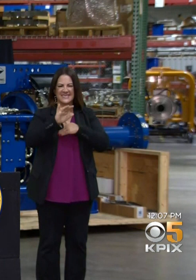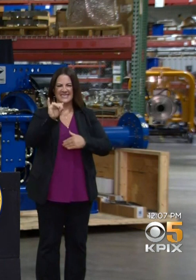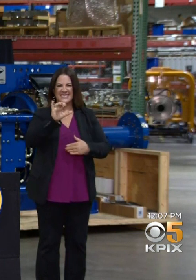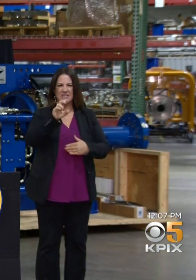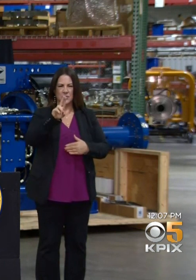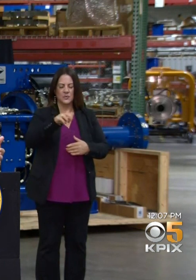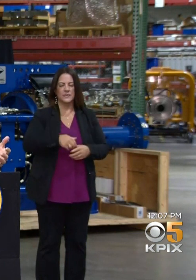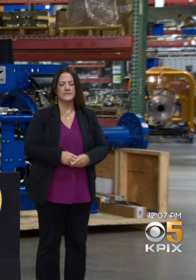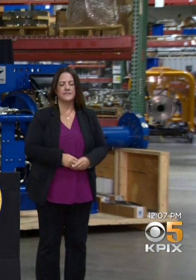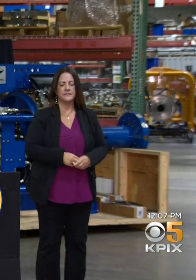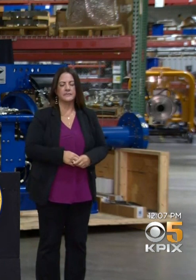REPORTING PERIOD.